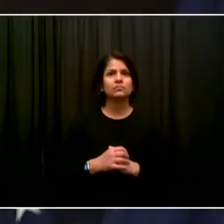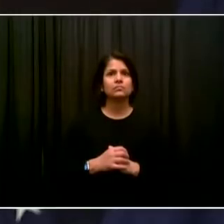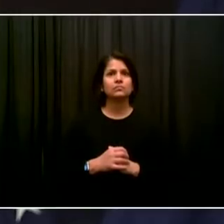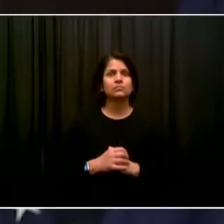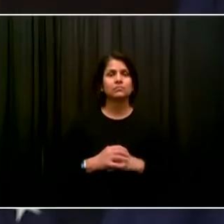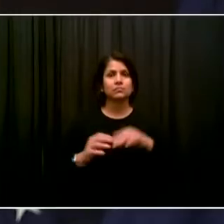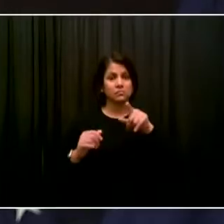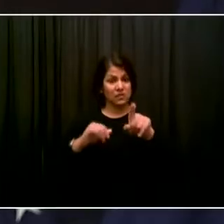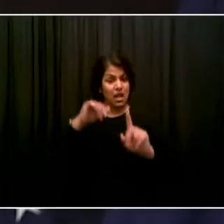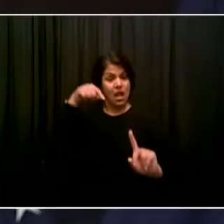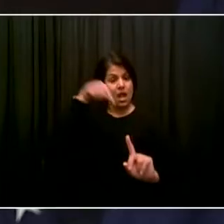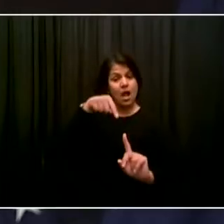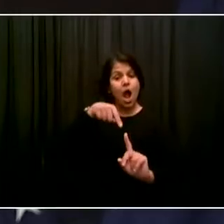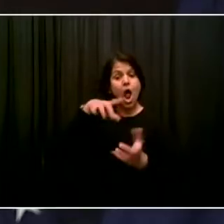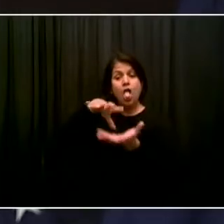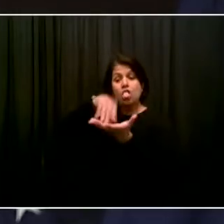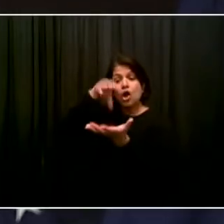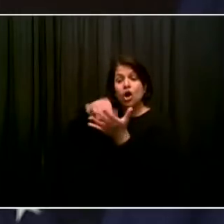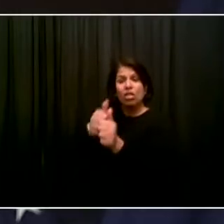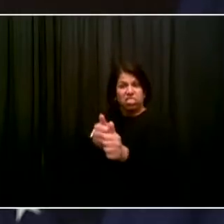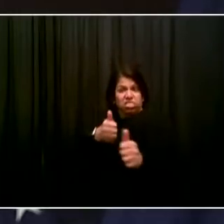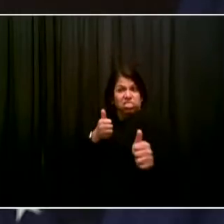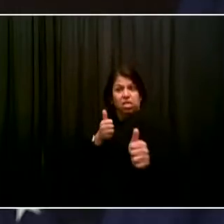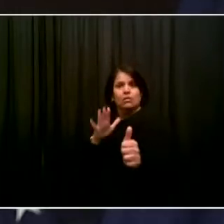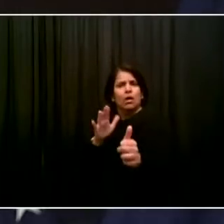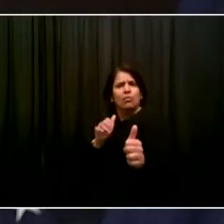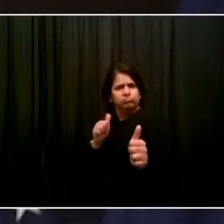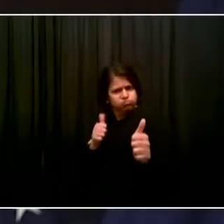IN SCHOOL.